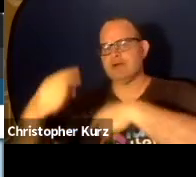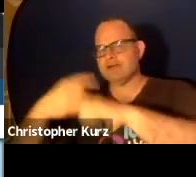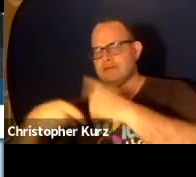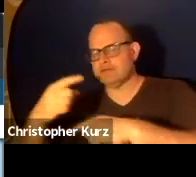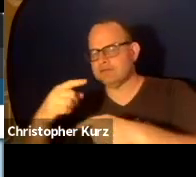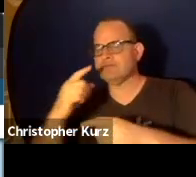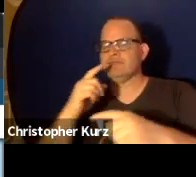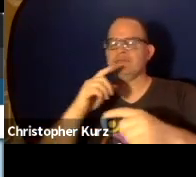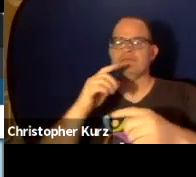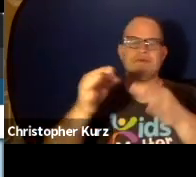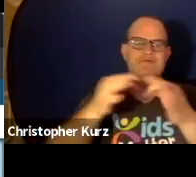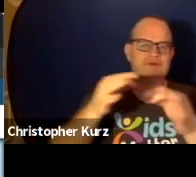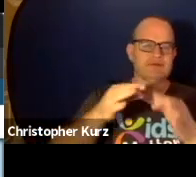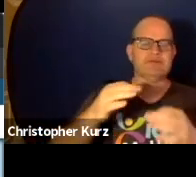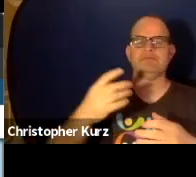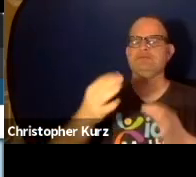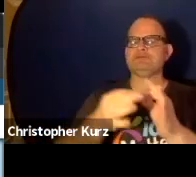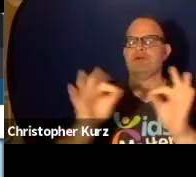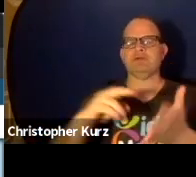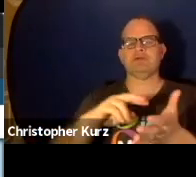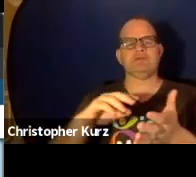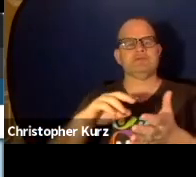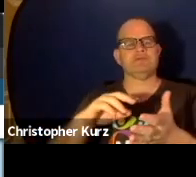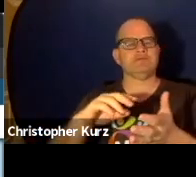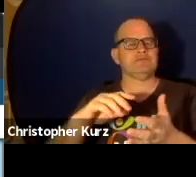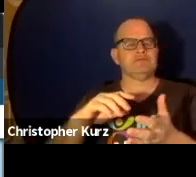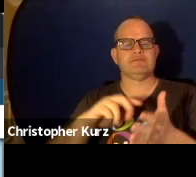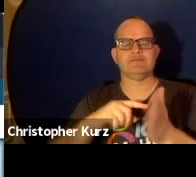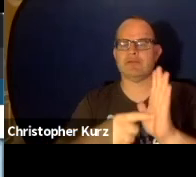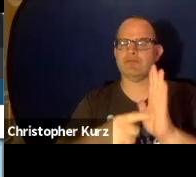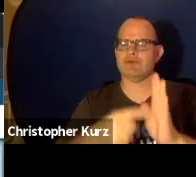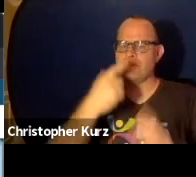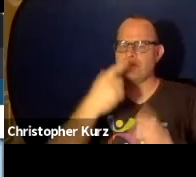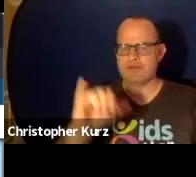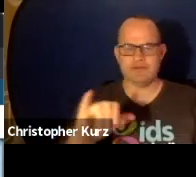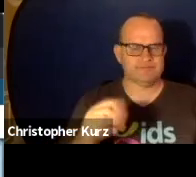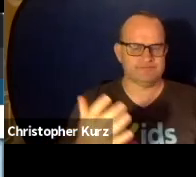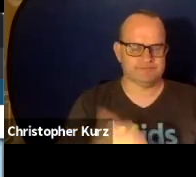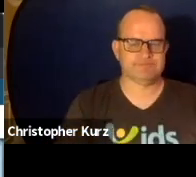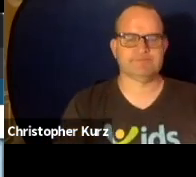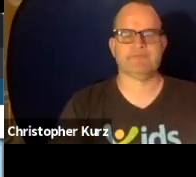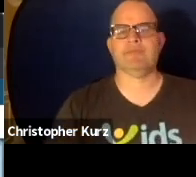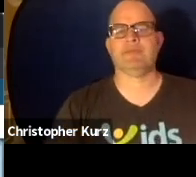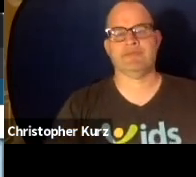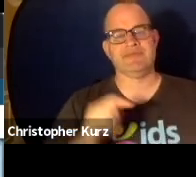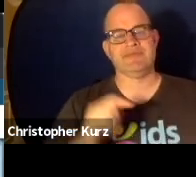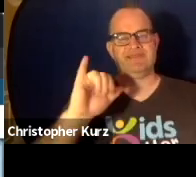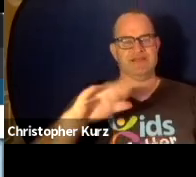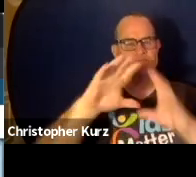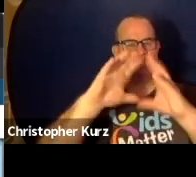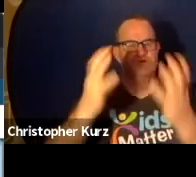order to reinforce their meaning. We've offered definitions and examples